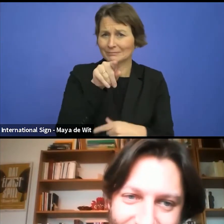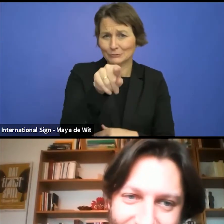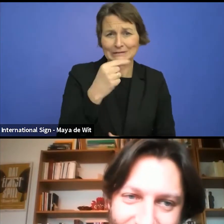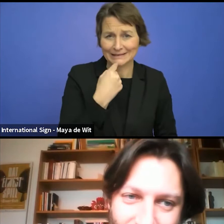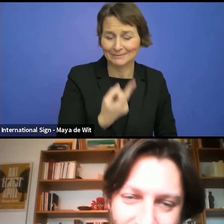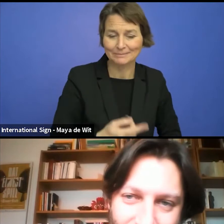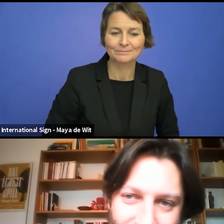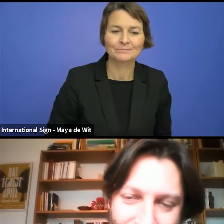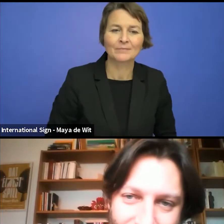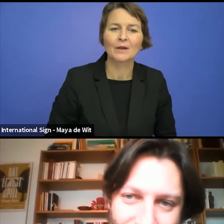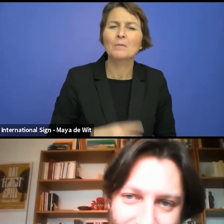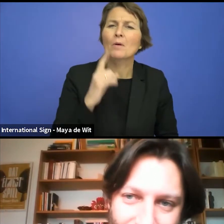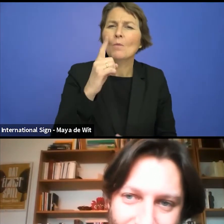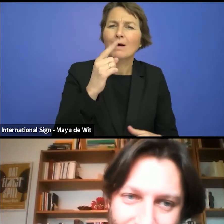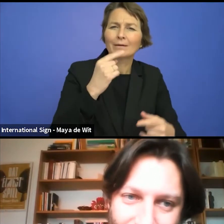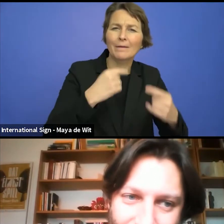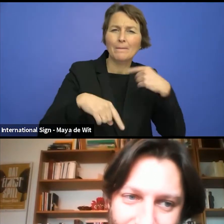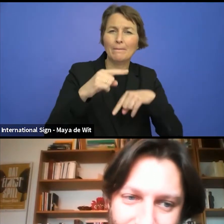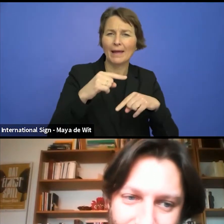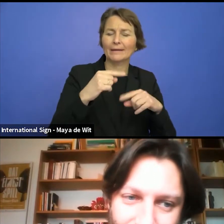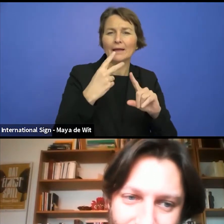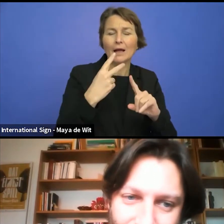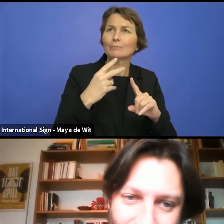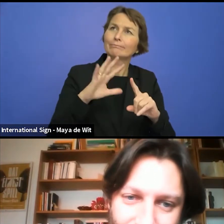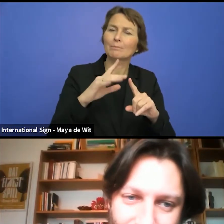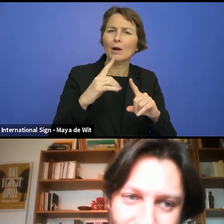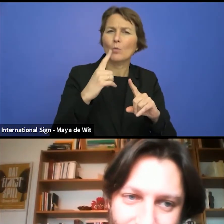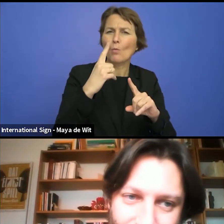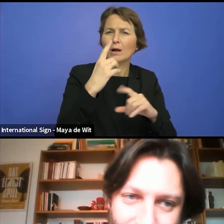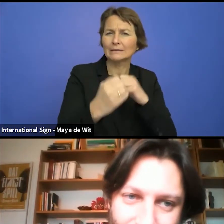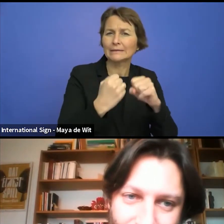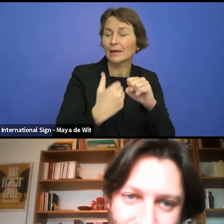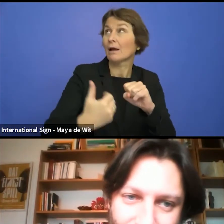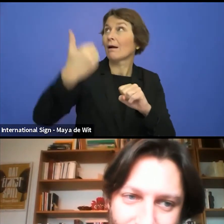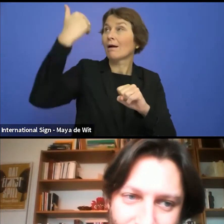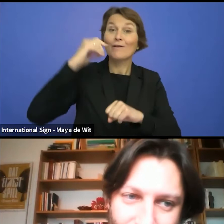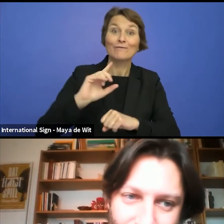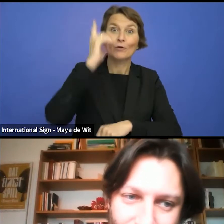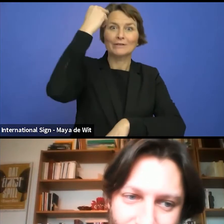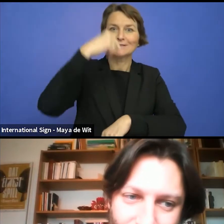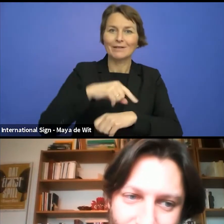been now nearly a year ago that we met for the very first time with those 12 organizations from